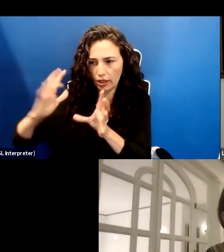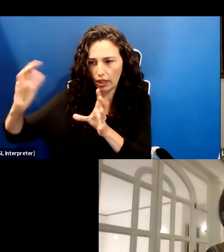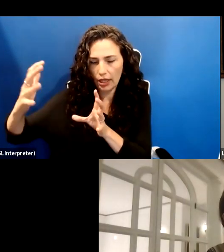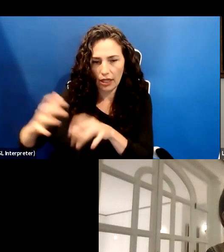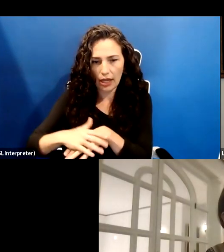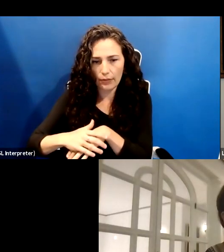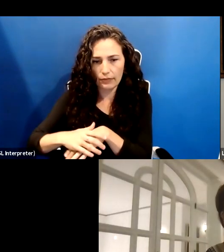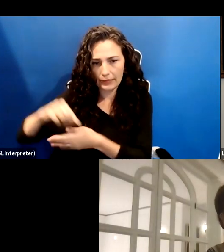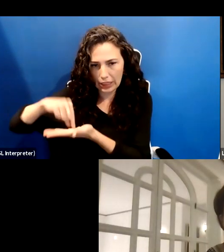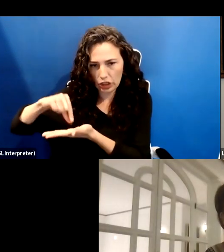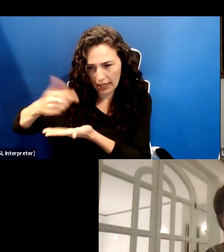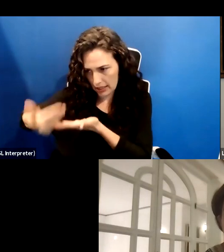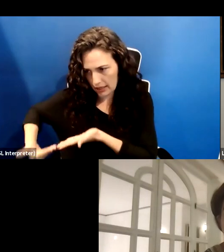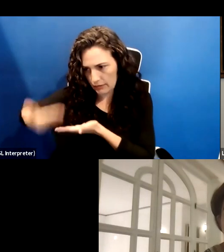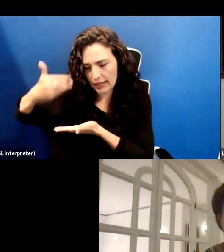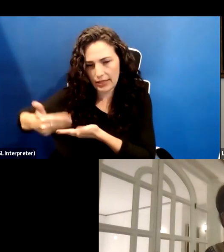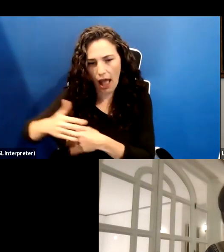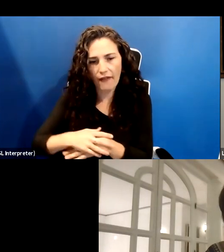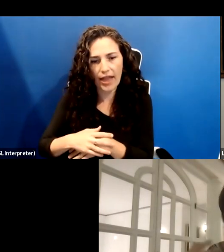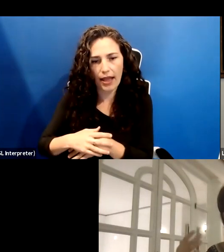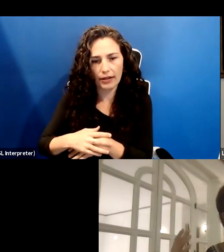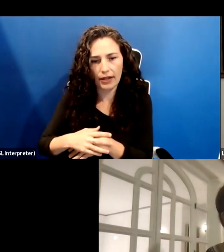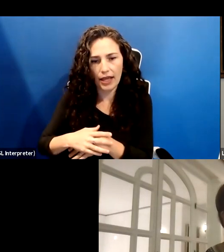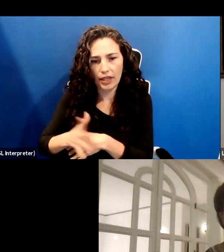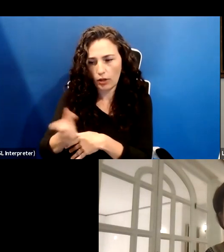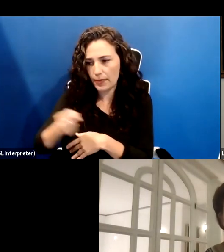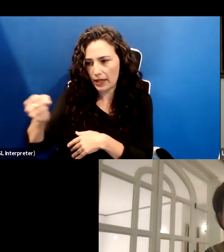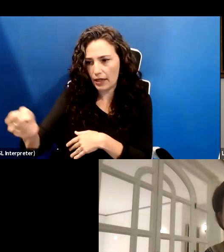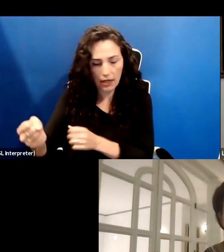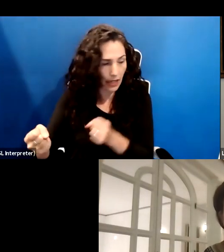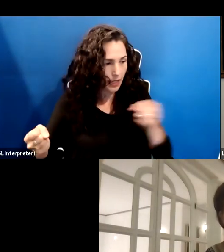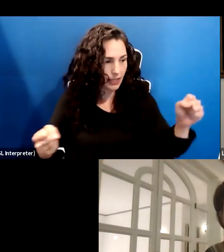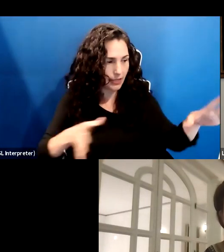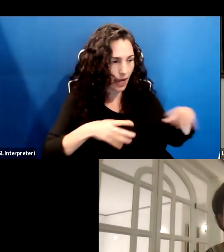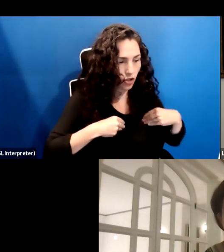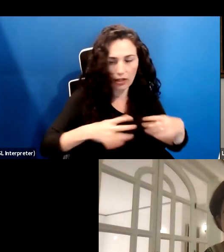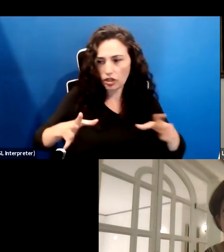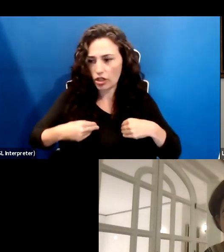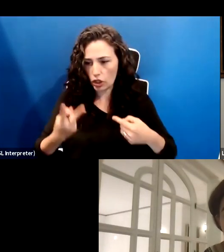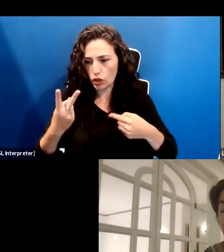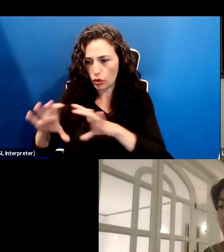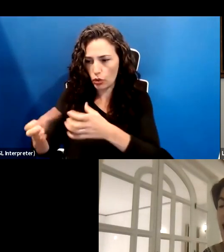you know, indoctrination into groups that have made a name for themselves, doing violent acts.